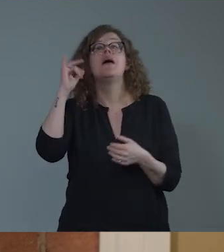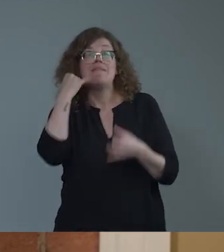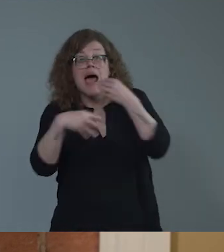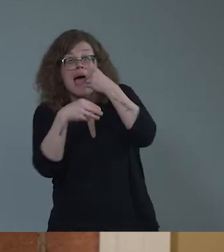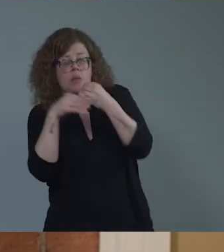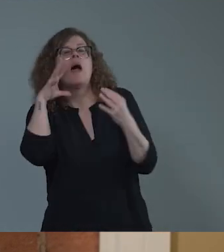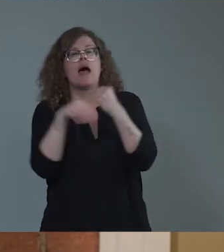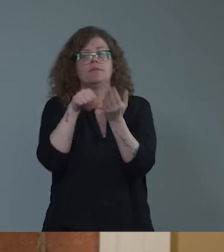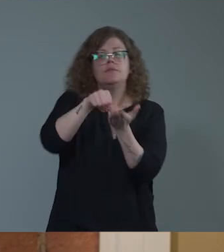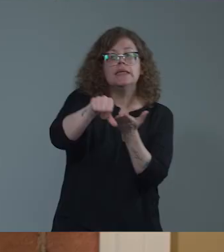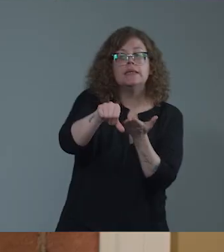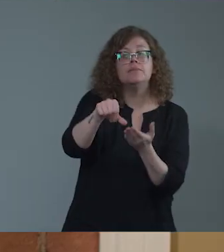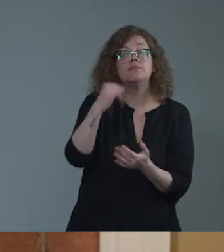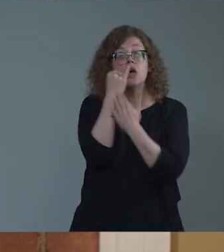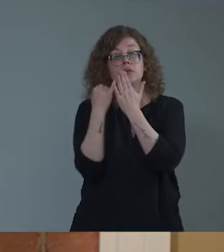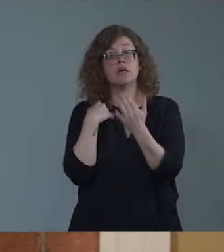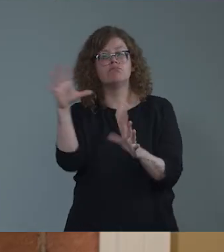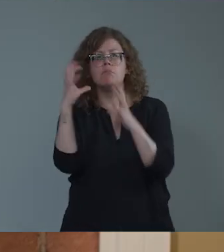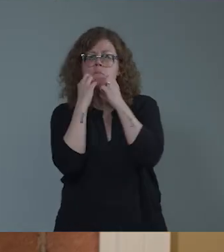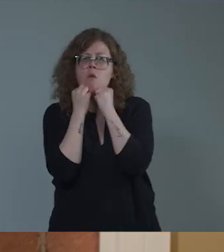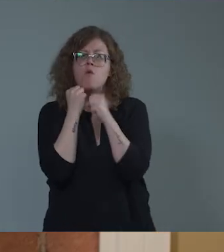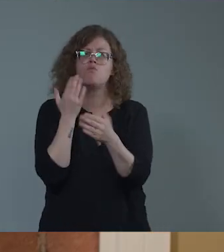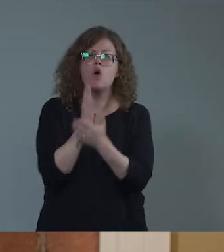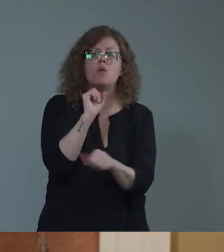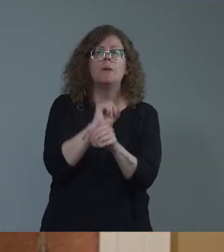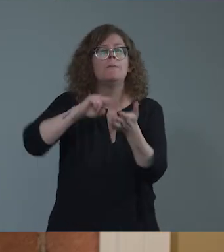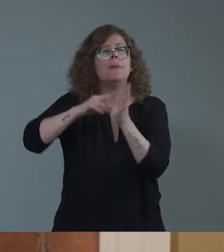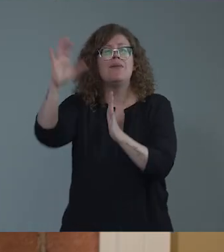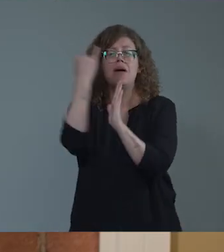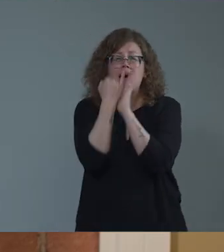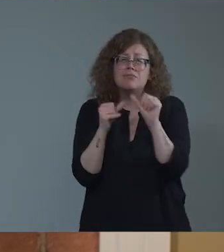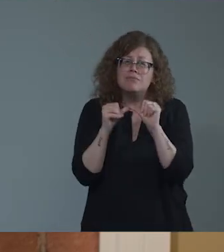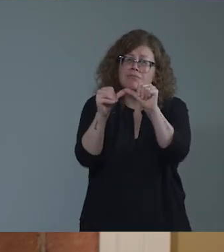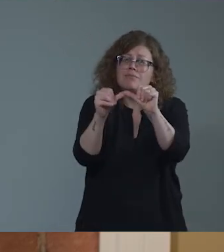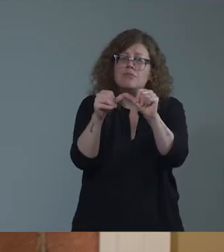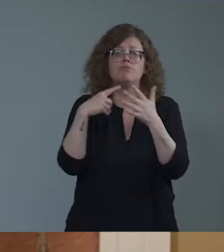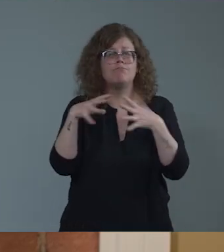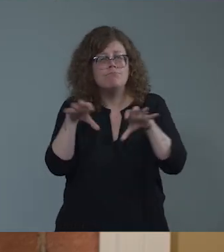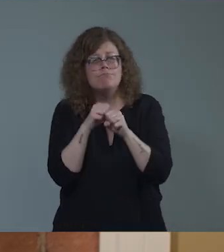you, is the only thing that you get to use. You do not get to take the work and use it in another way.